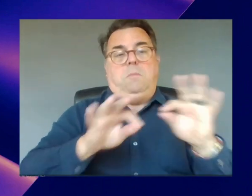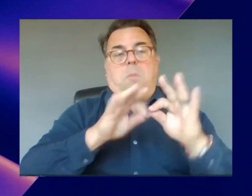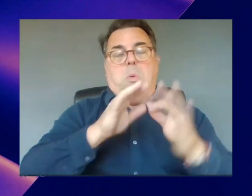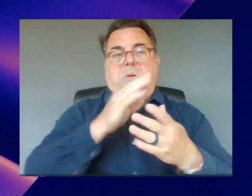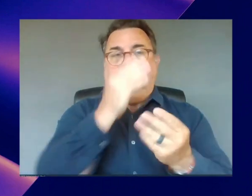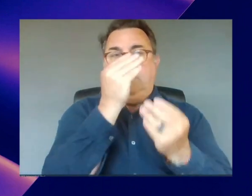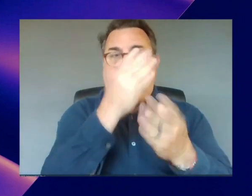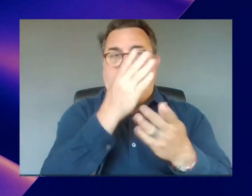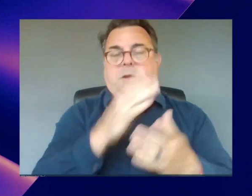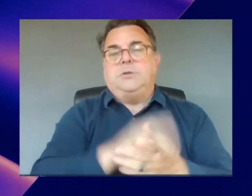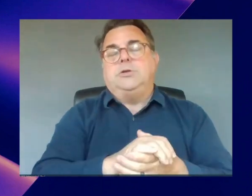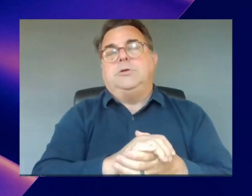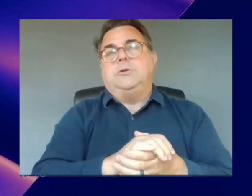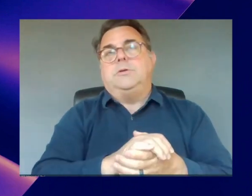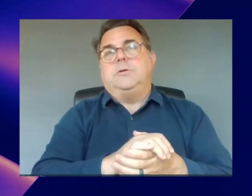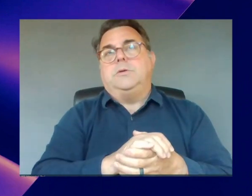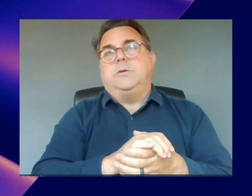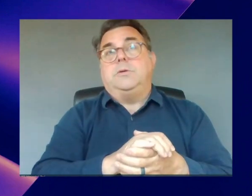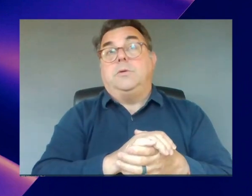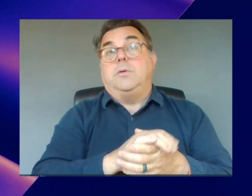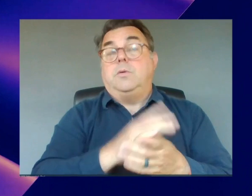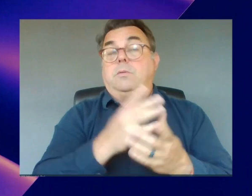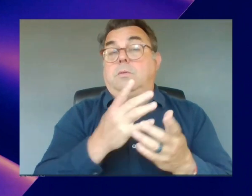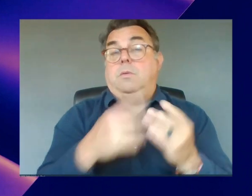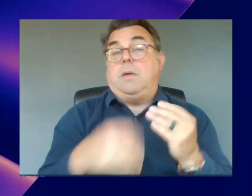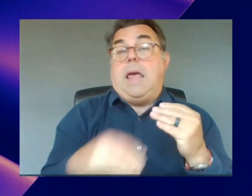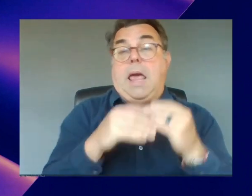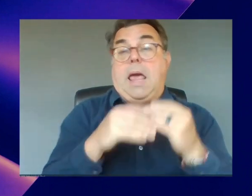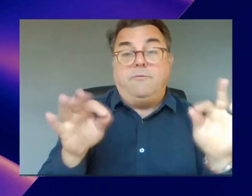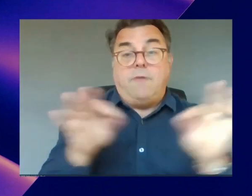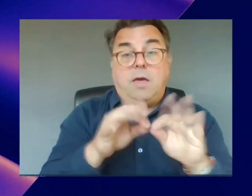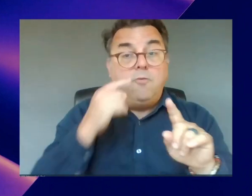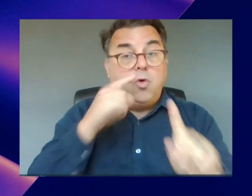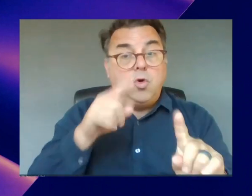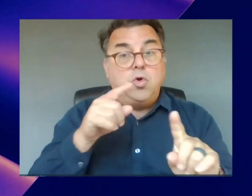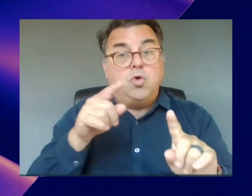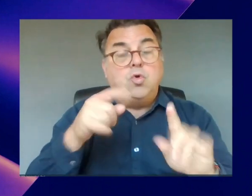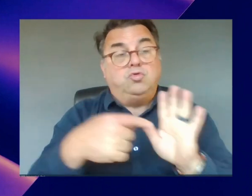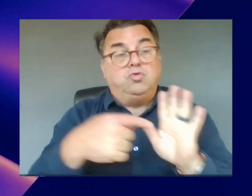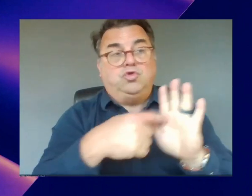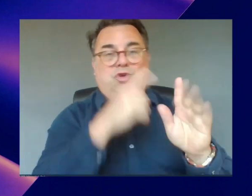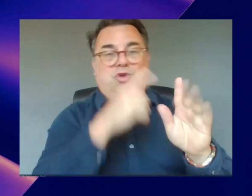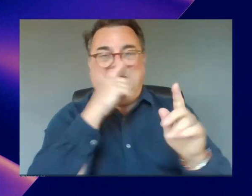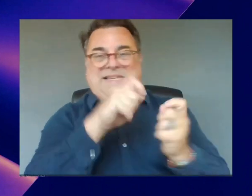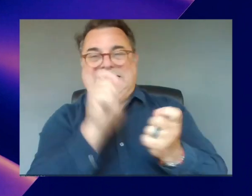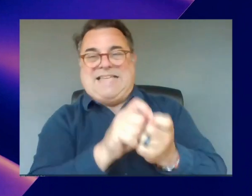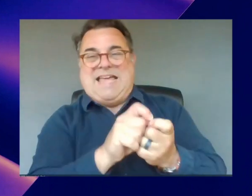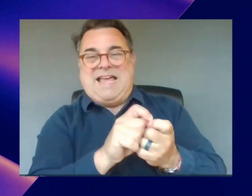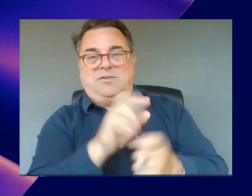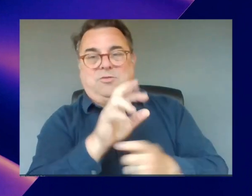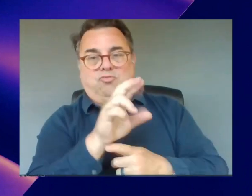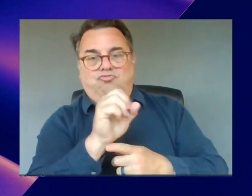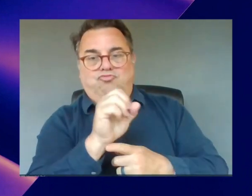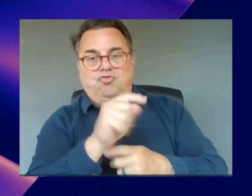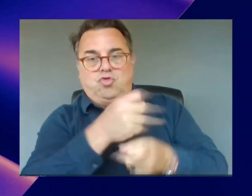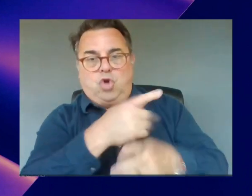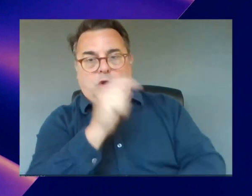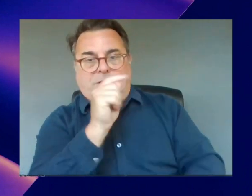not only are we adding value into you pointing towards a more precise root cause, but again, what we're now doing is